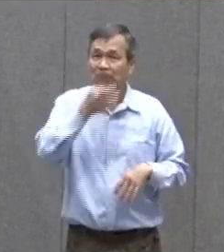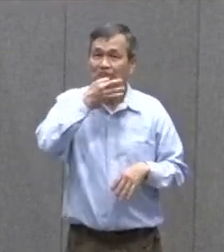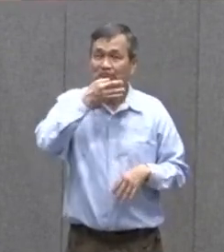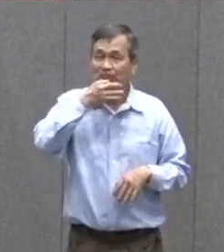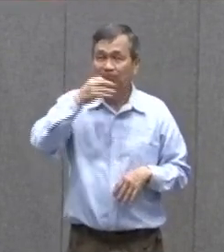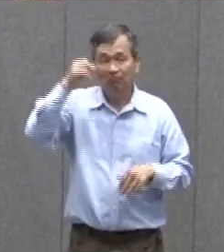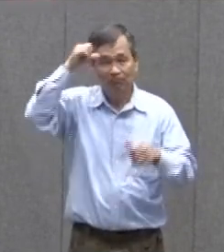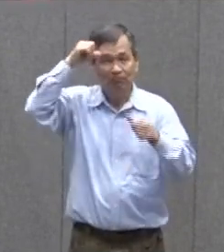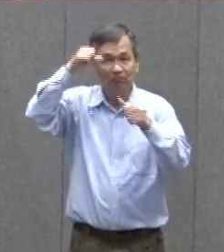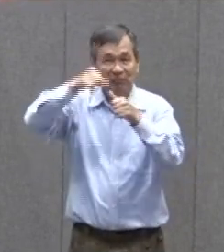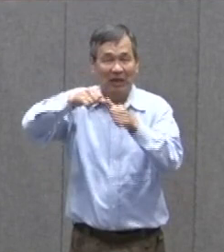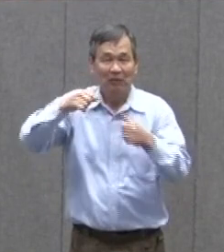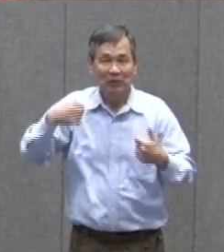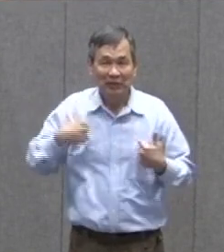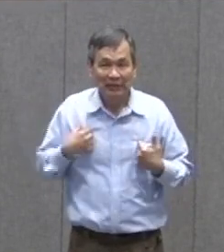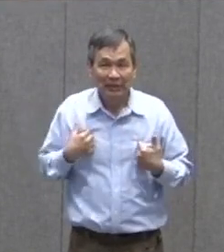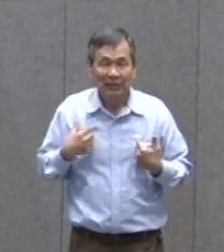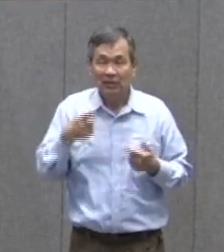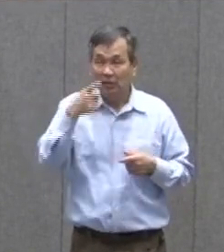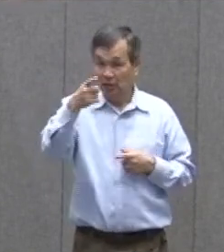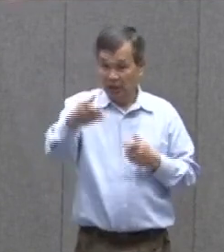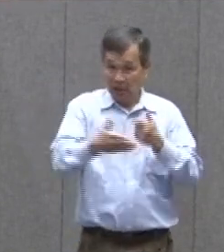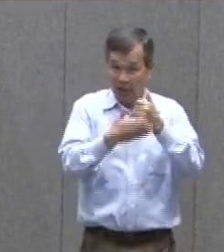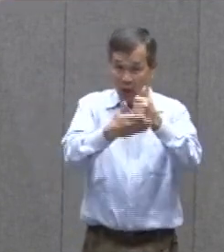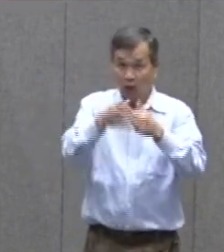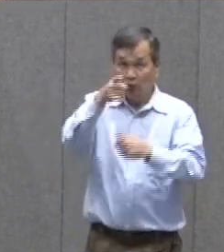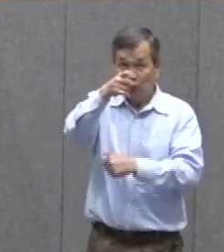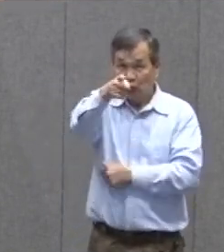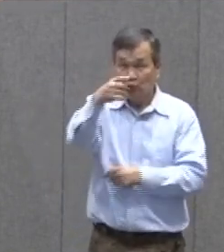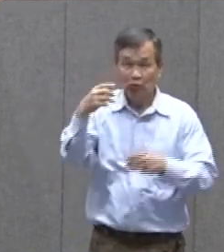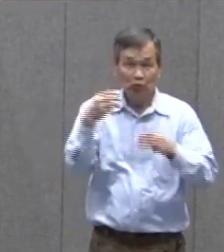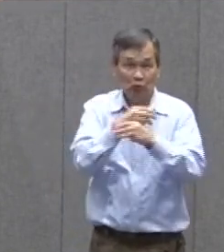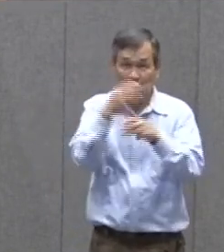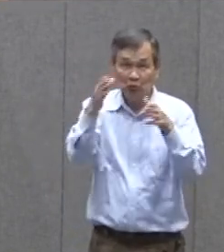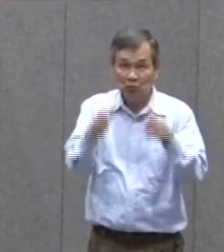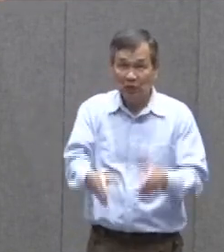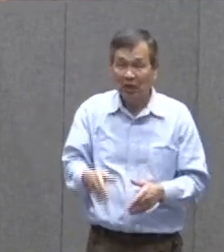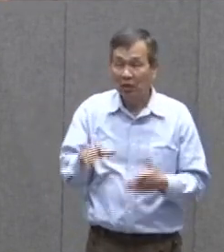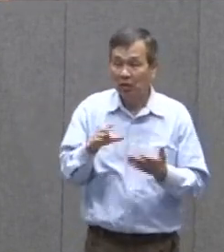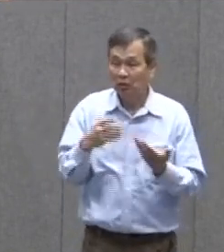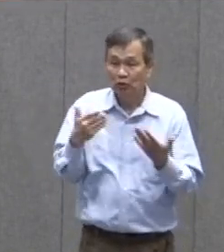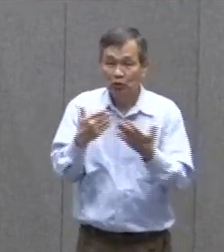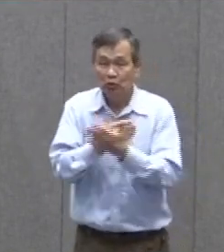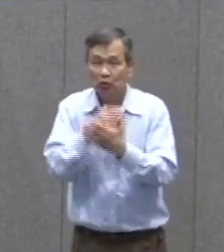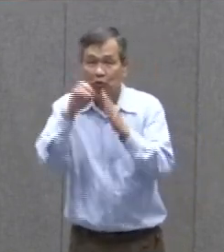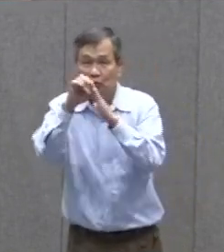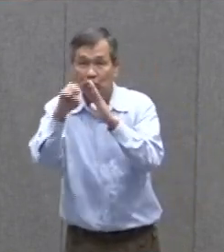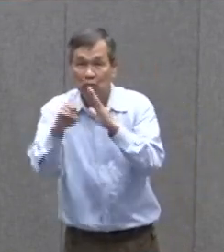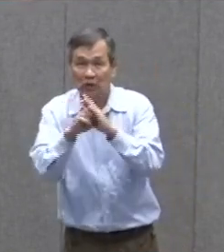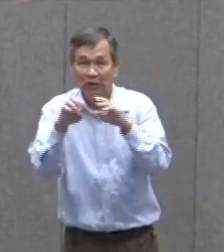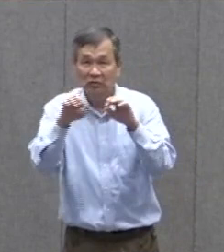Now, a strong memory helps you as a mathematician learn new numbers and equations faster.